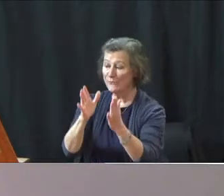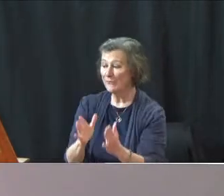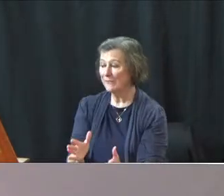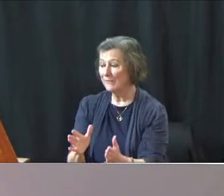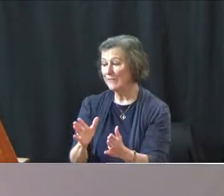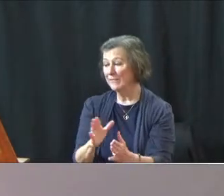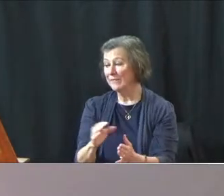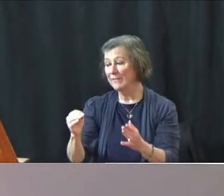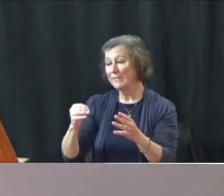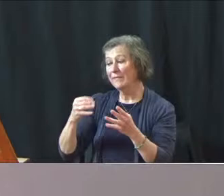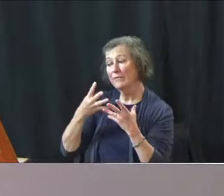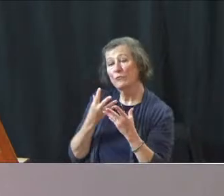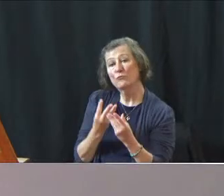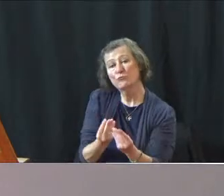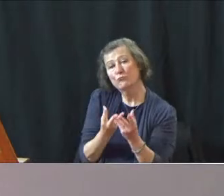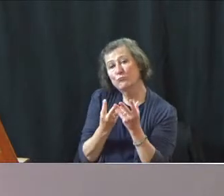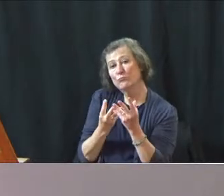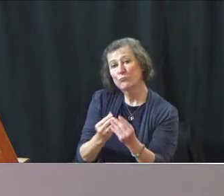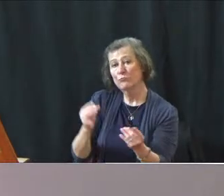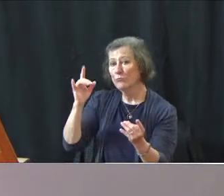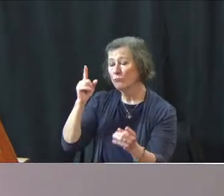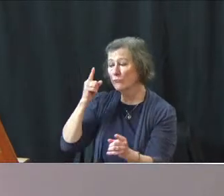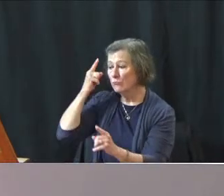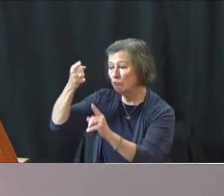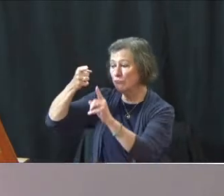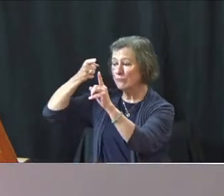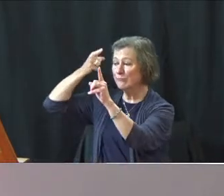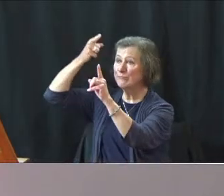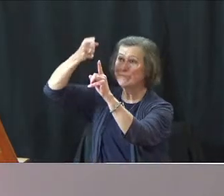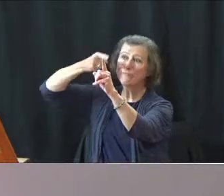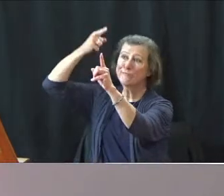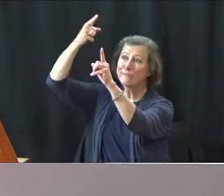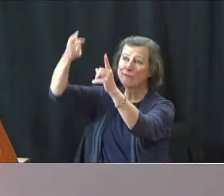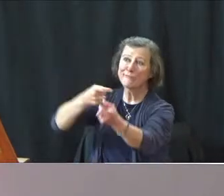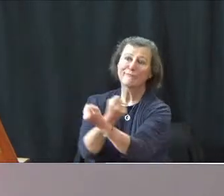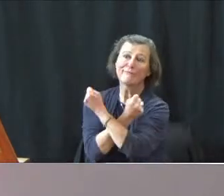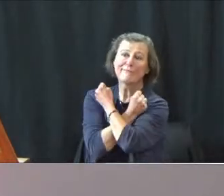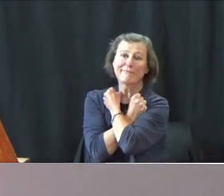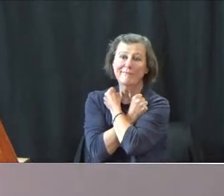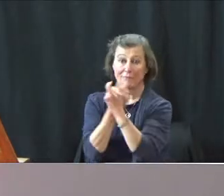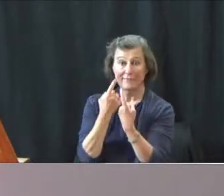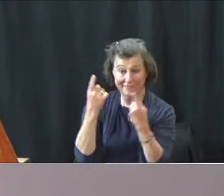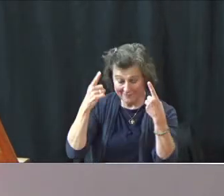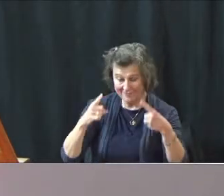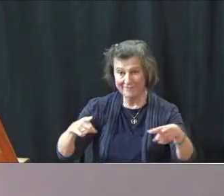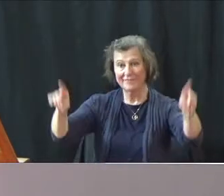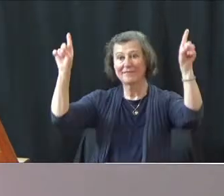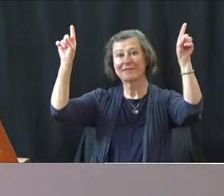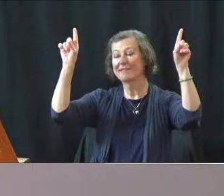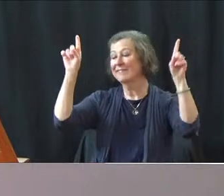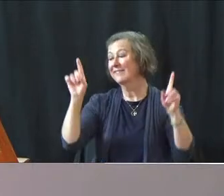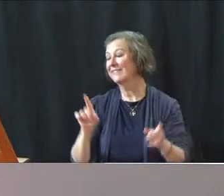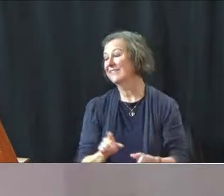And the gentle adorers the mission of love begin!